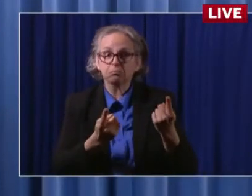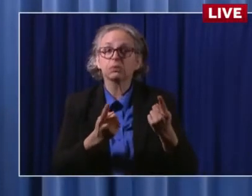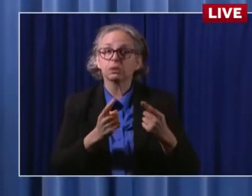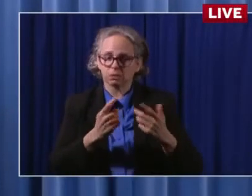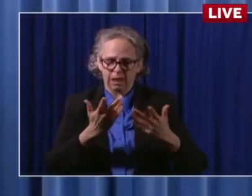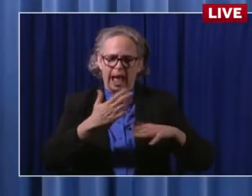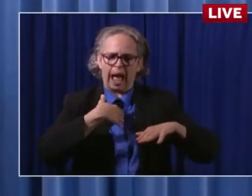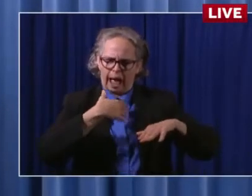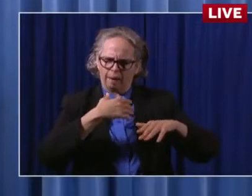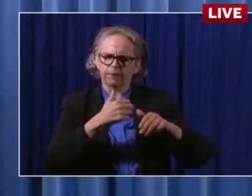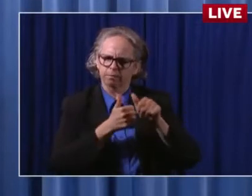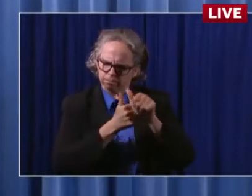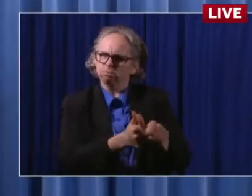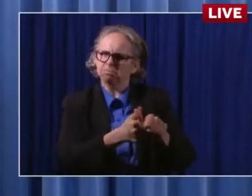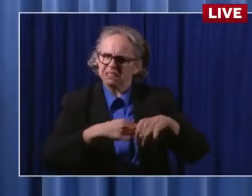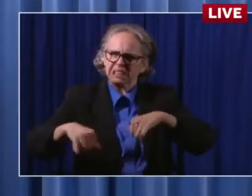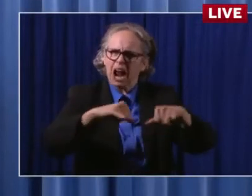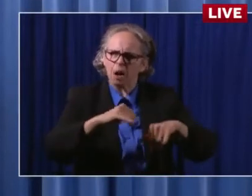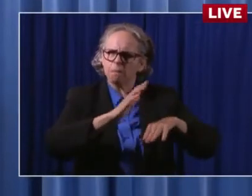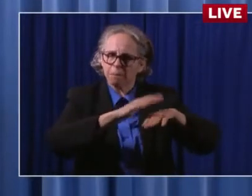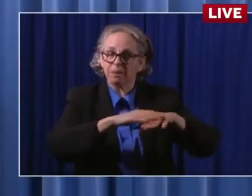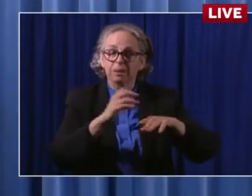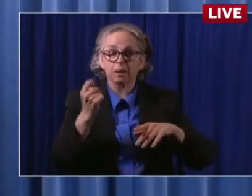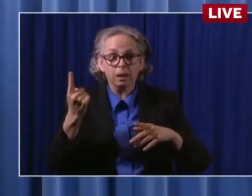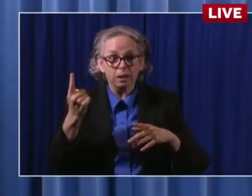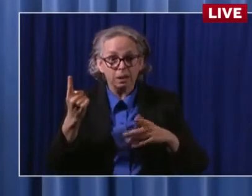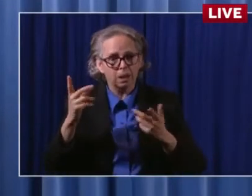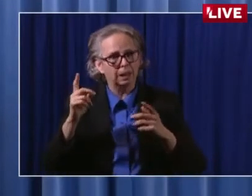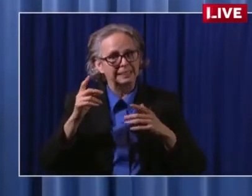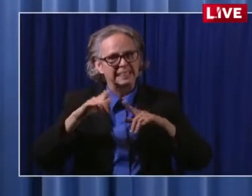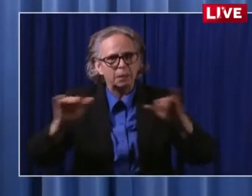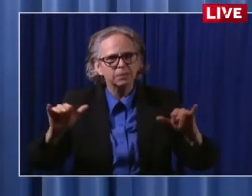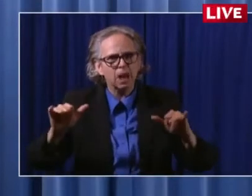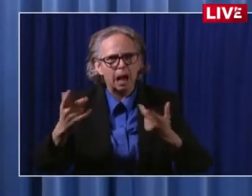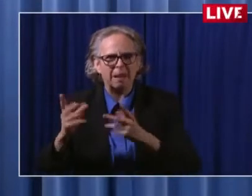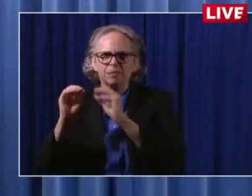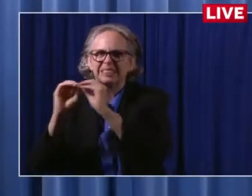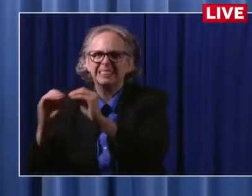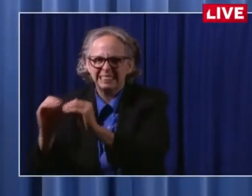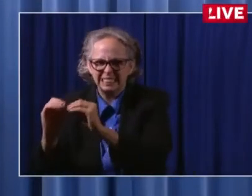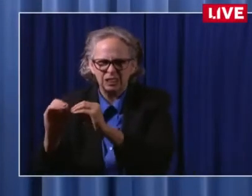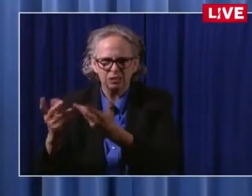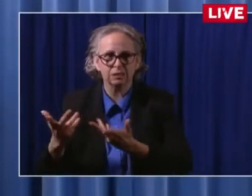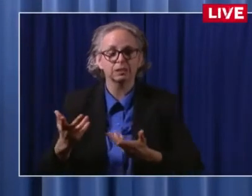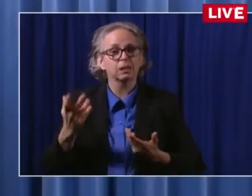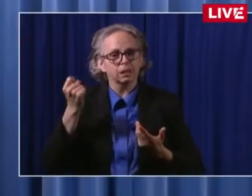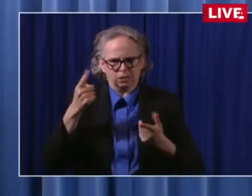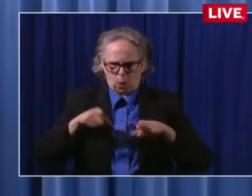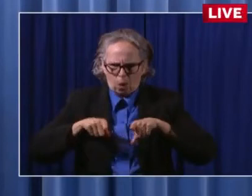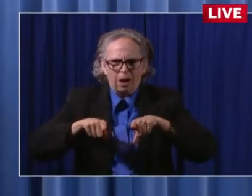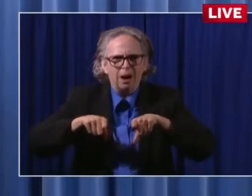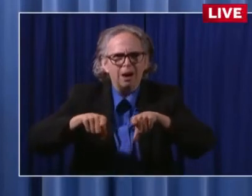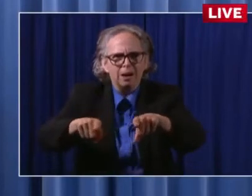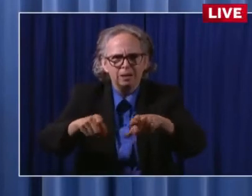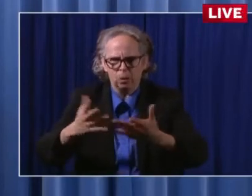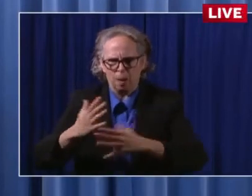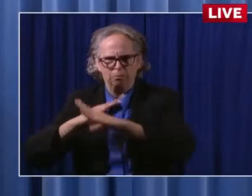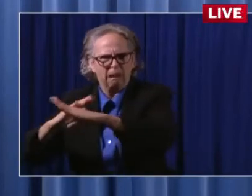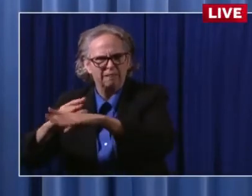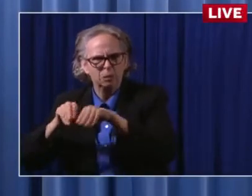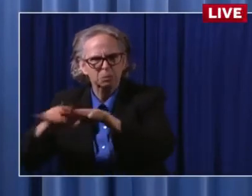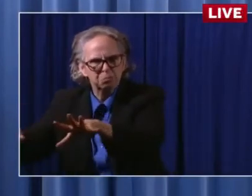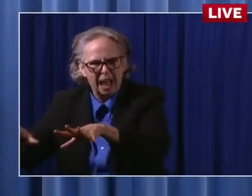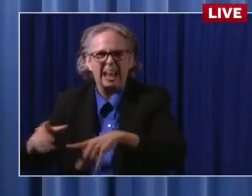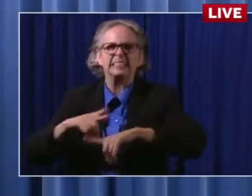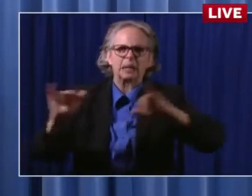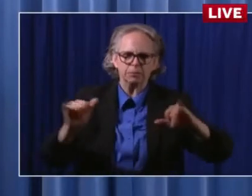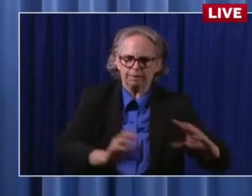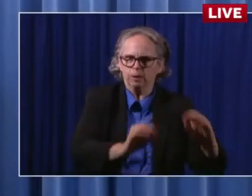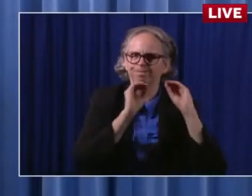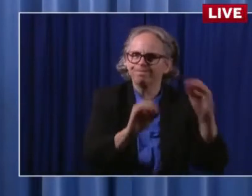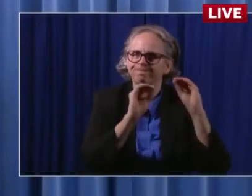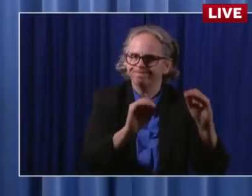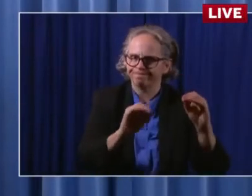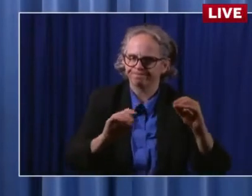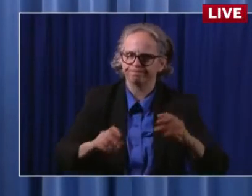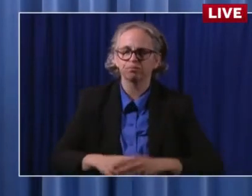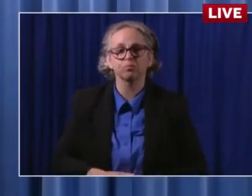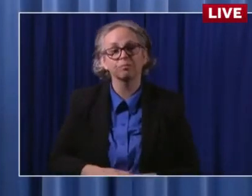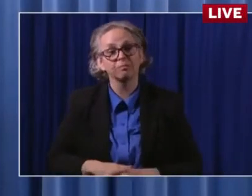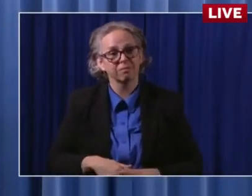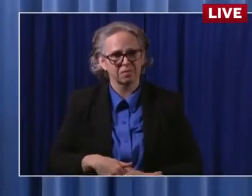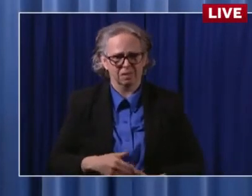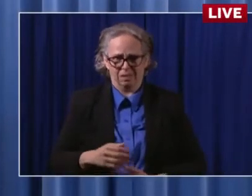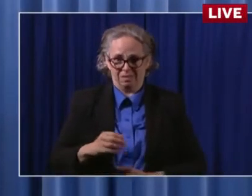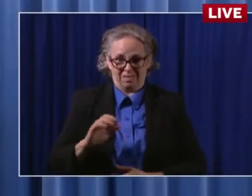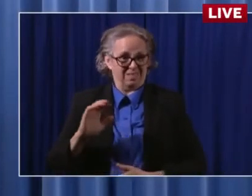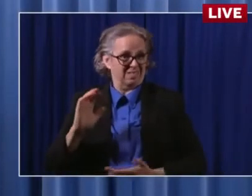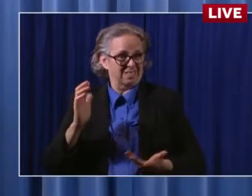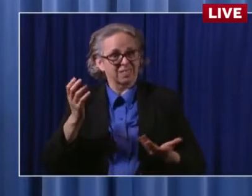BUT IMPLEMENTING THE MINIMUM REQUIREMENTS AND BEST PRACTICES, OUR HIGHER EDUCATION COMMUNITIES CONTINUE TO EDUCATE STUDENTS AND PREVENT THE SPREAD OF COVID-19.